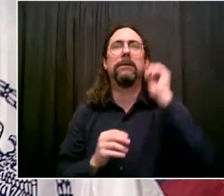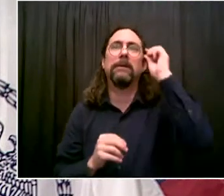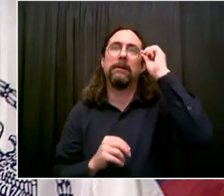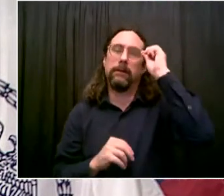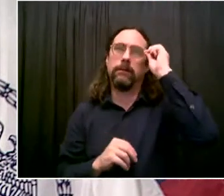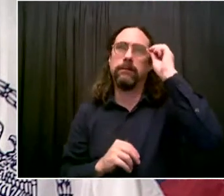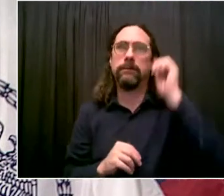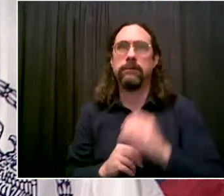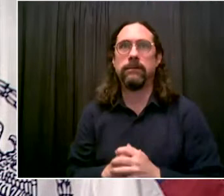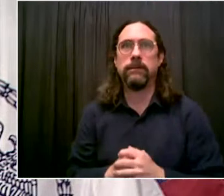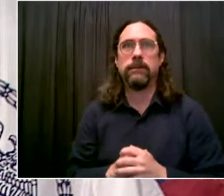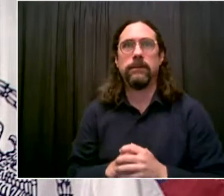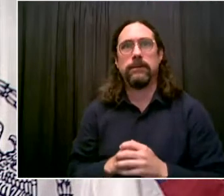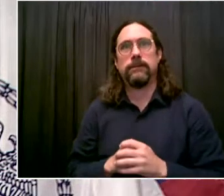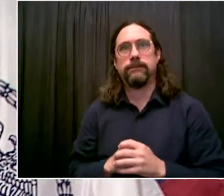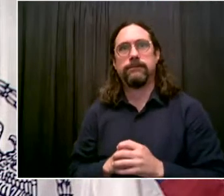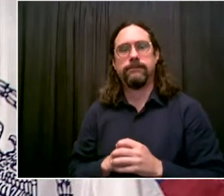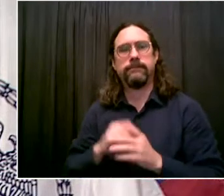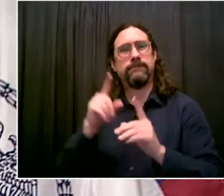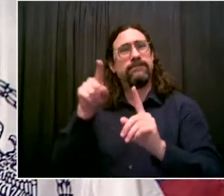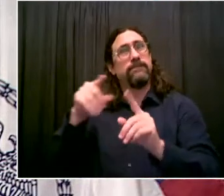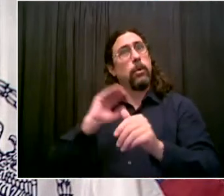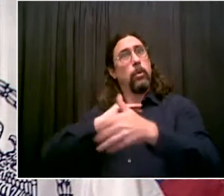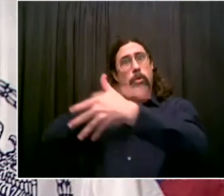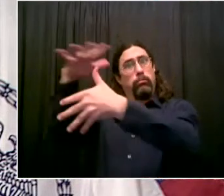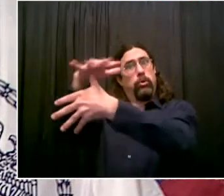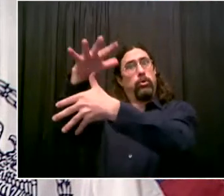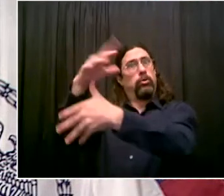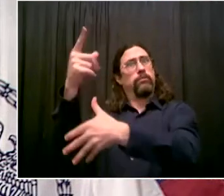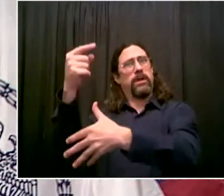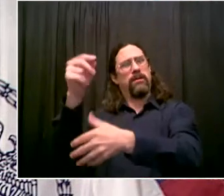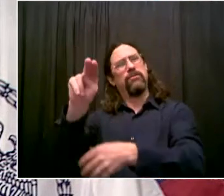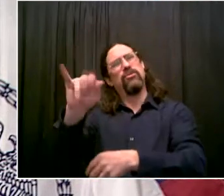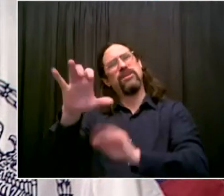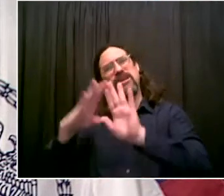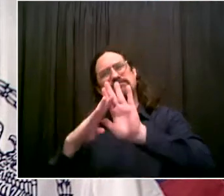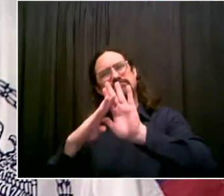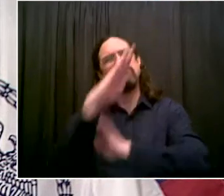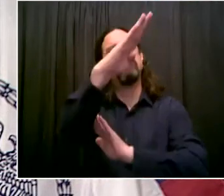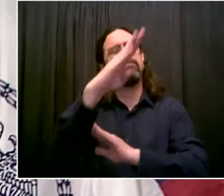TRY AND PULL THAT TOGETHER CLEANLY. JOB ONE WAS TO MAKE THIS CITY HEALTHY AGAIN AND GET PEOPLE VACCINATED AND